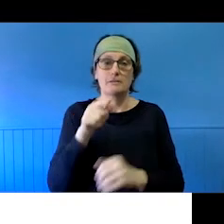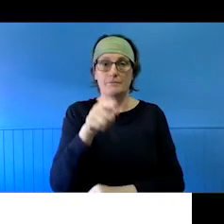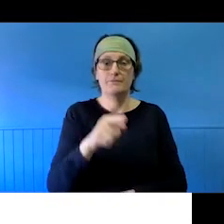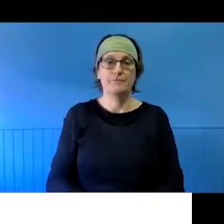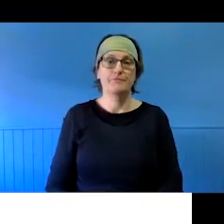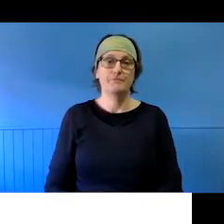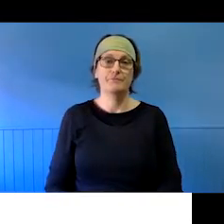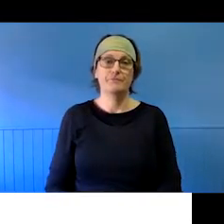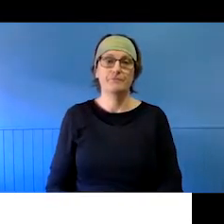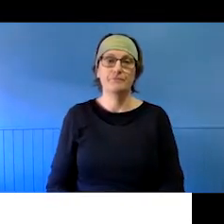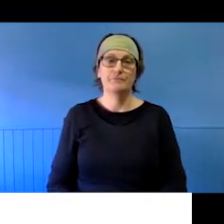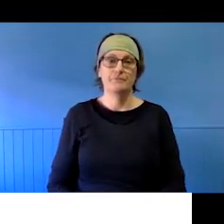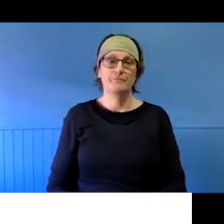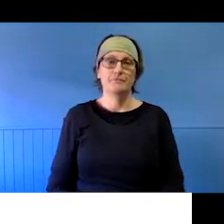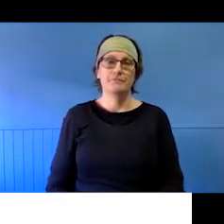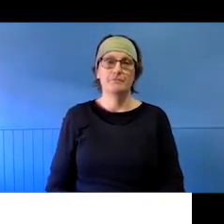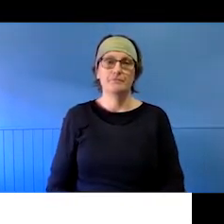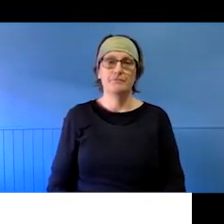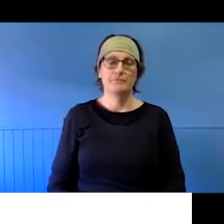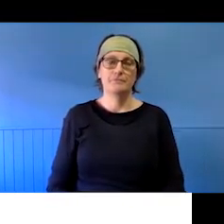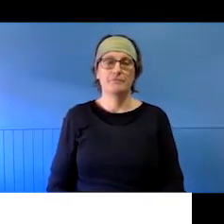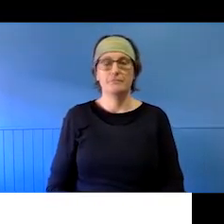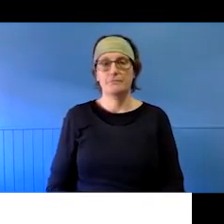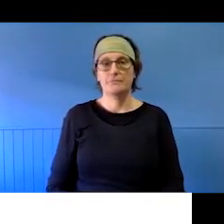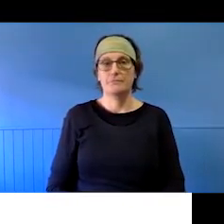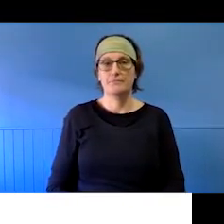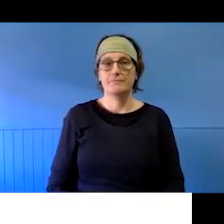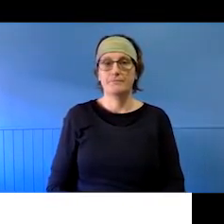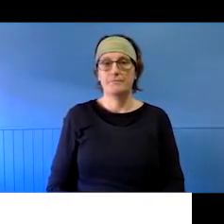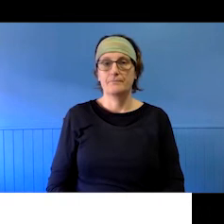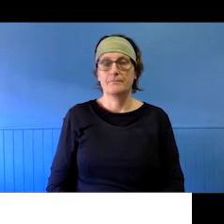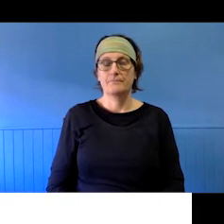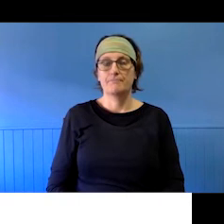considering presence for practice-based stream sessions. I've